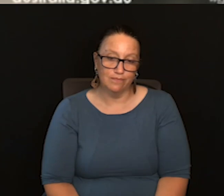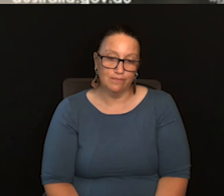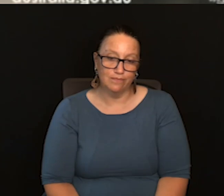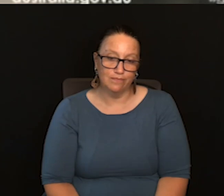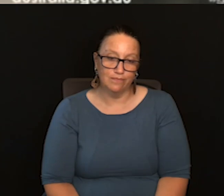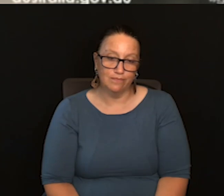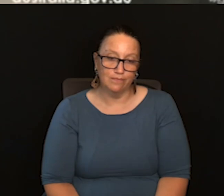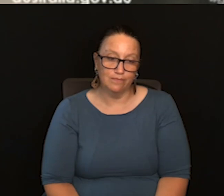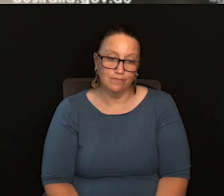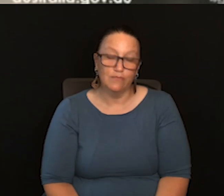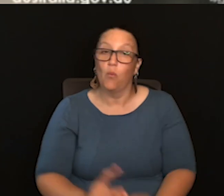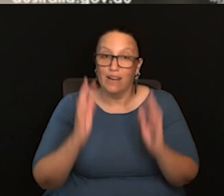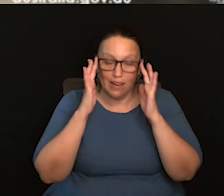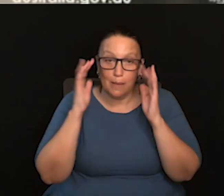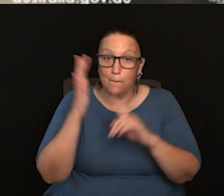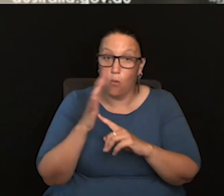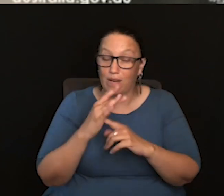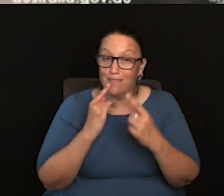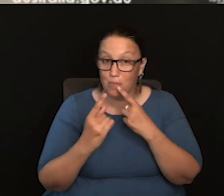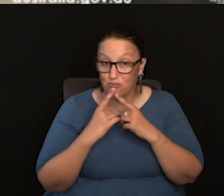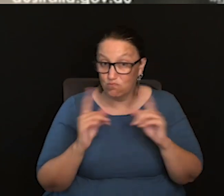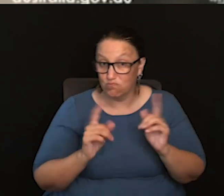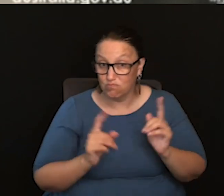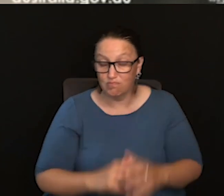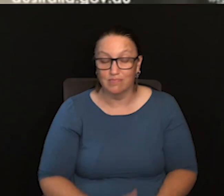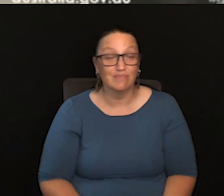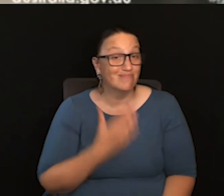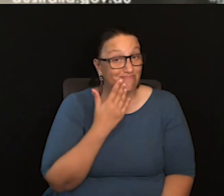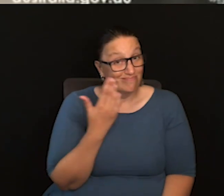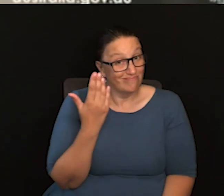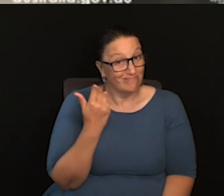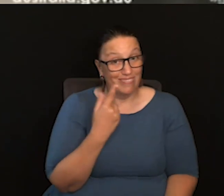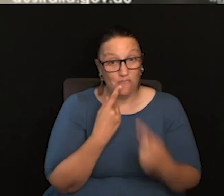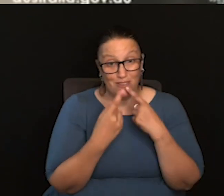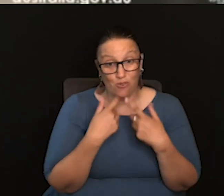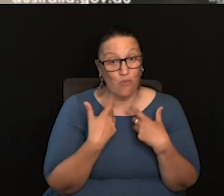60% of those who have agonisingly passed have been in palliative care.